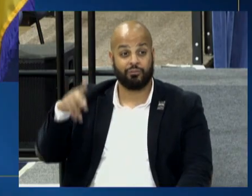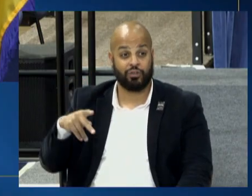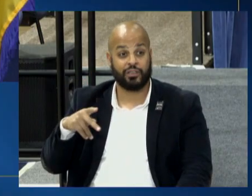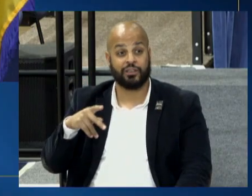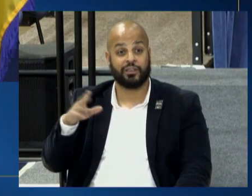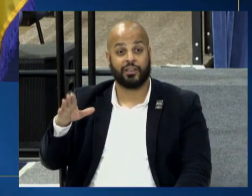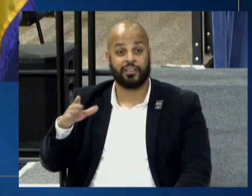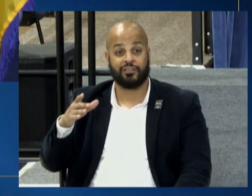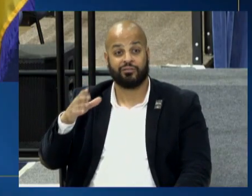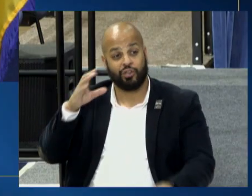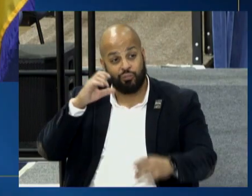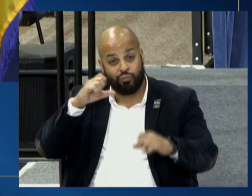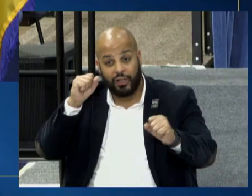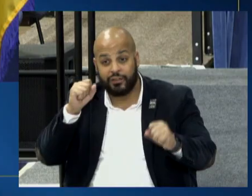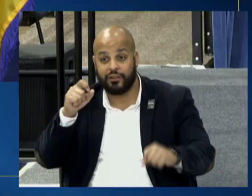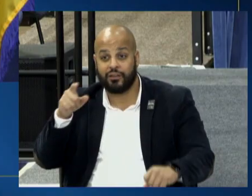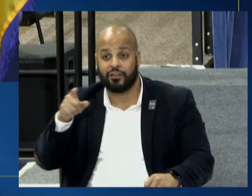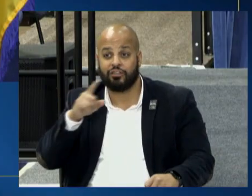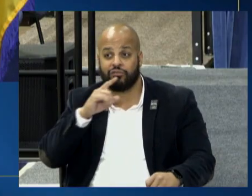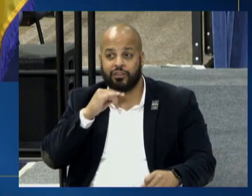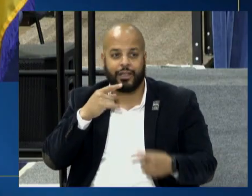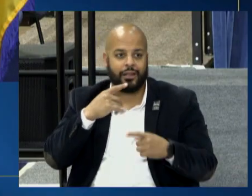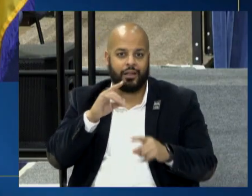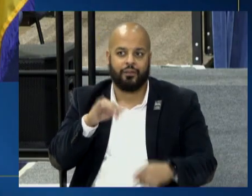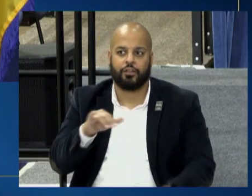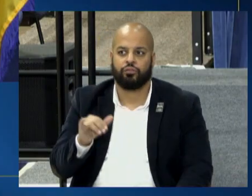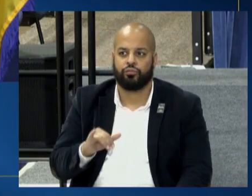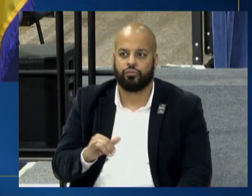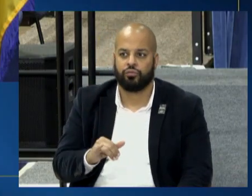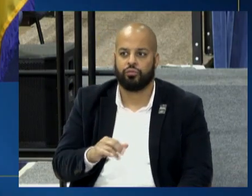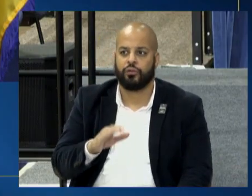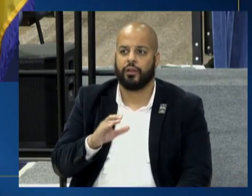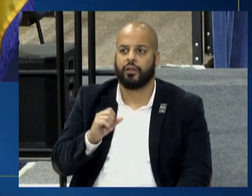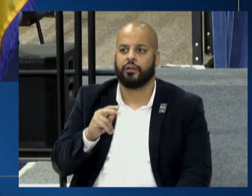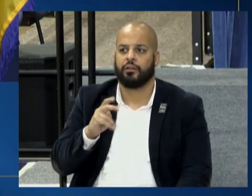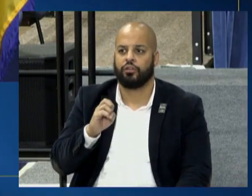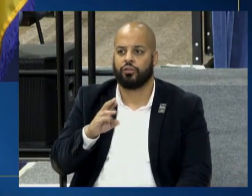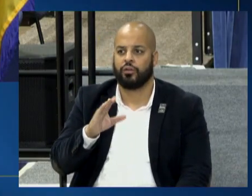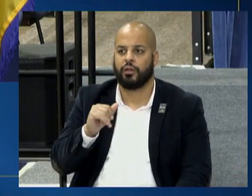Cancer Moonshot was also announced. Together with the Cancer Cabinet and the rest of CMS,